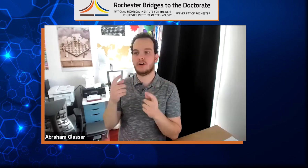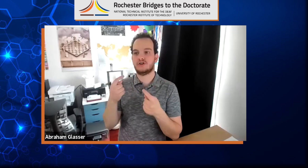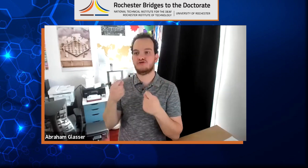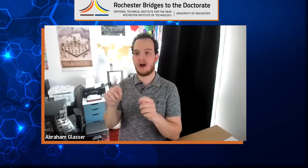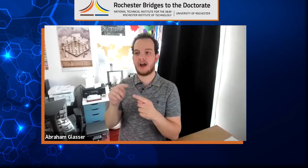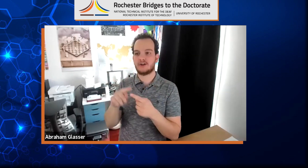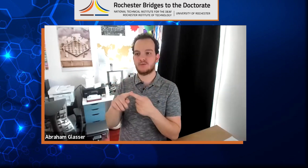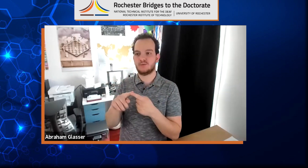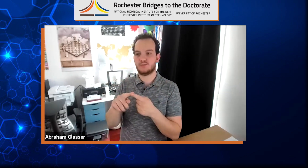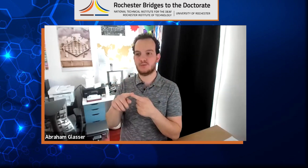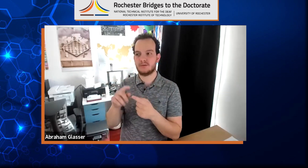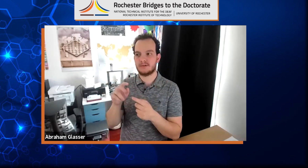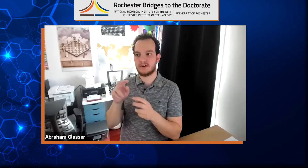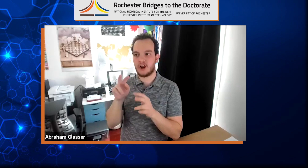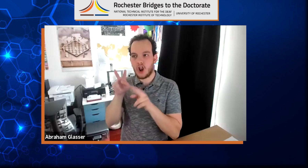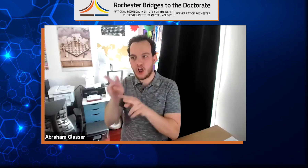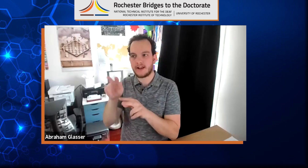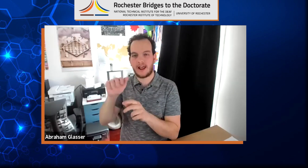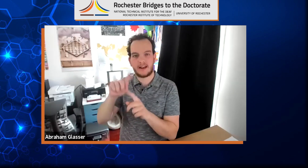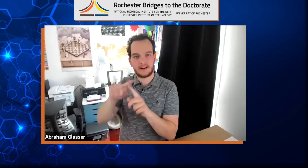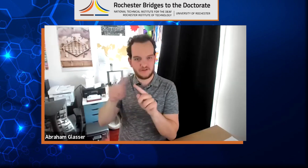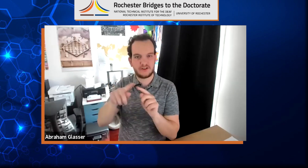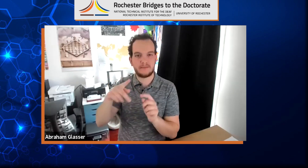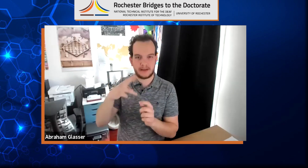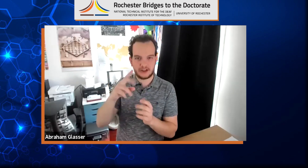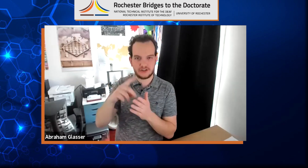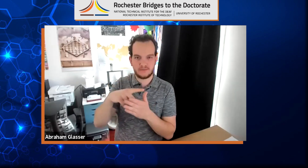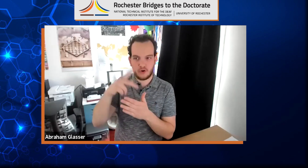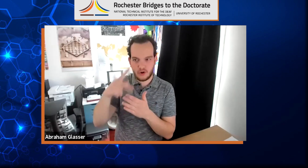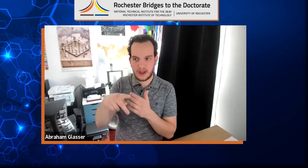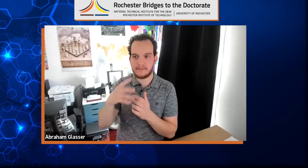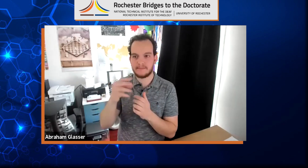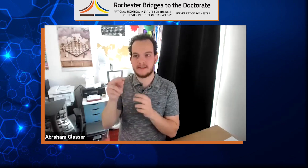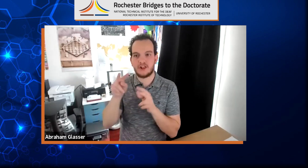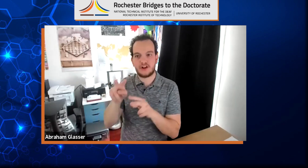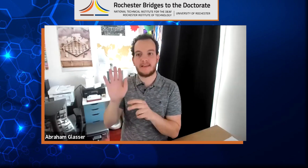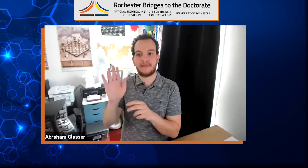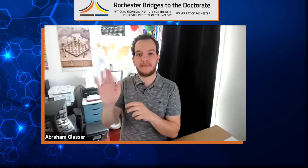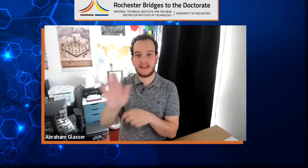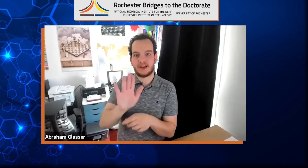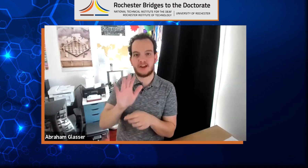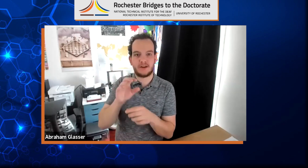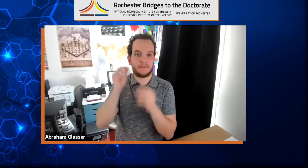but look at different Ph.D. programs.